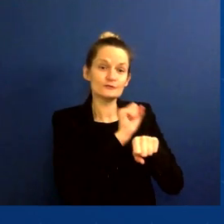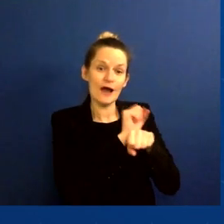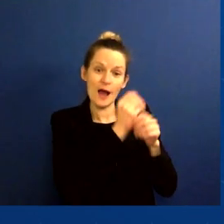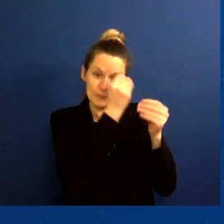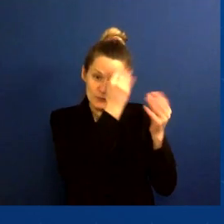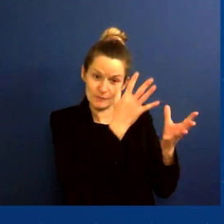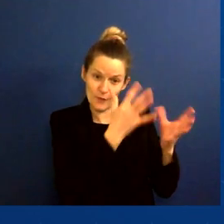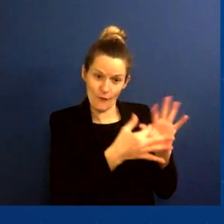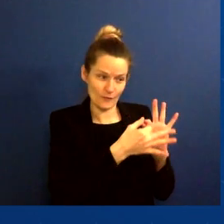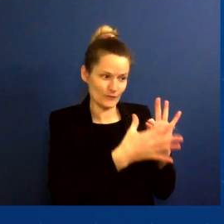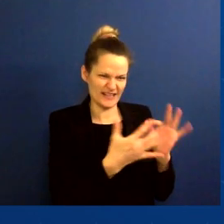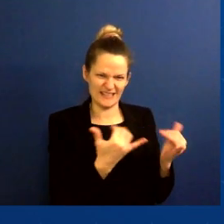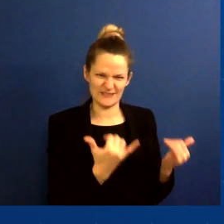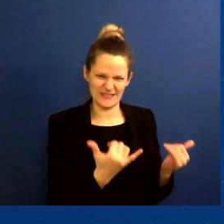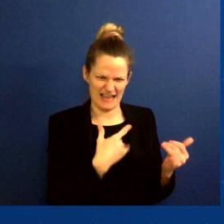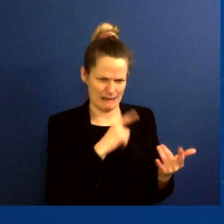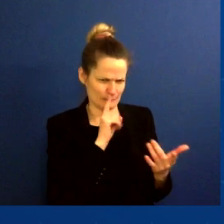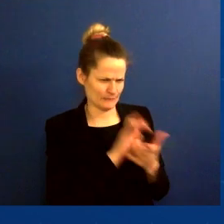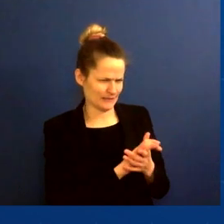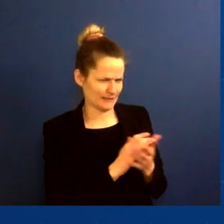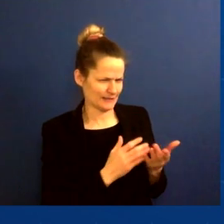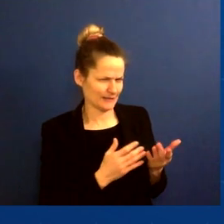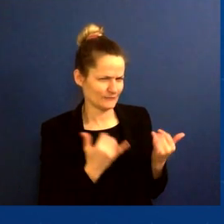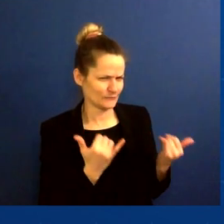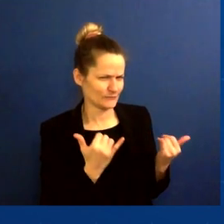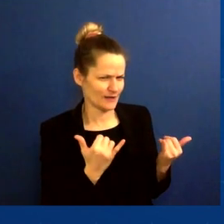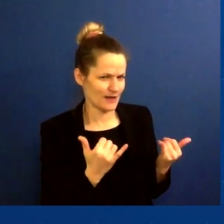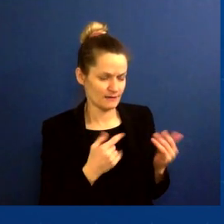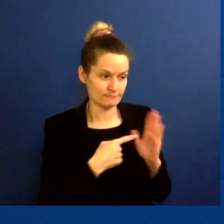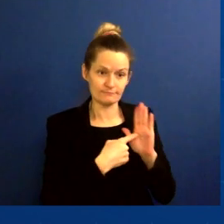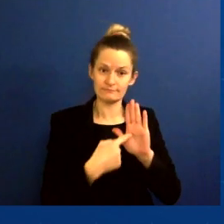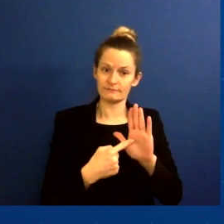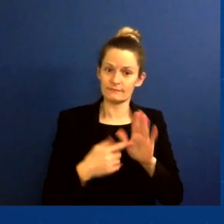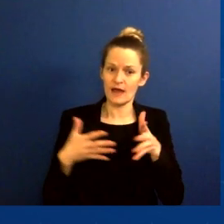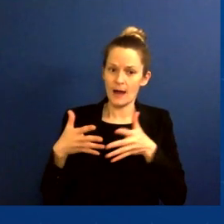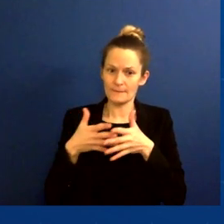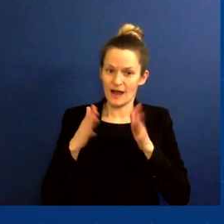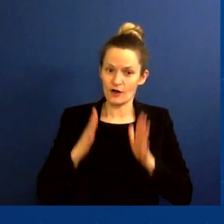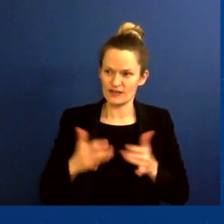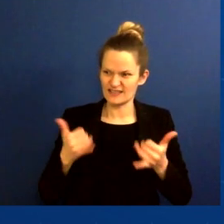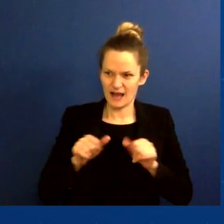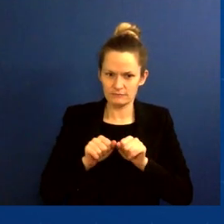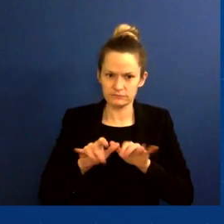that Americans are getting back to work. And what we are seeing is that it is happening